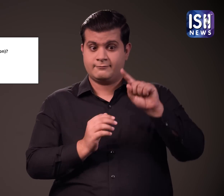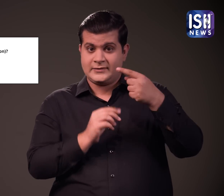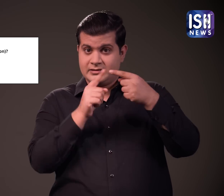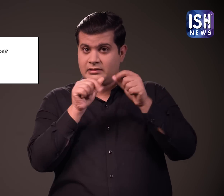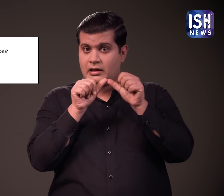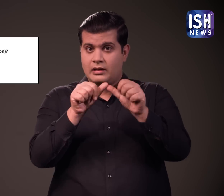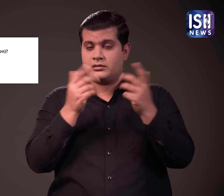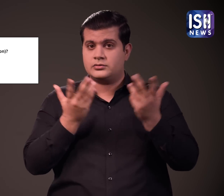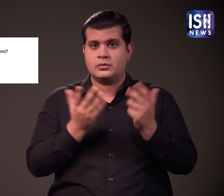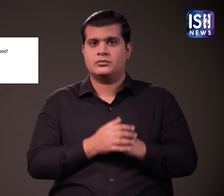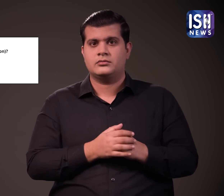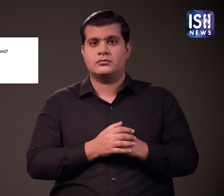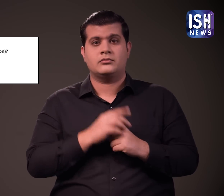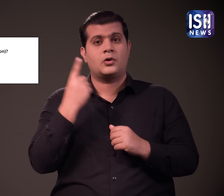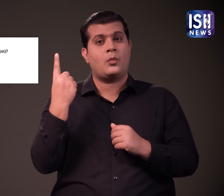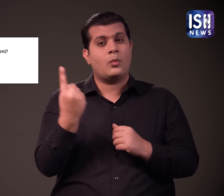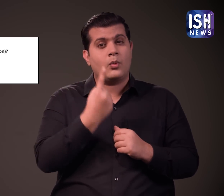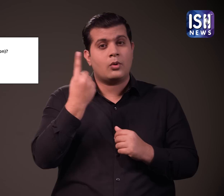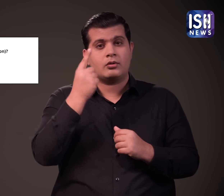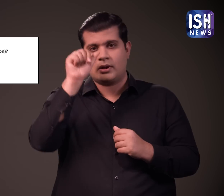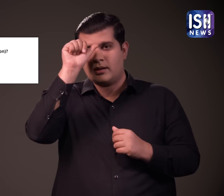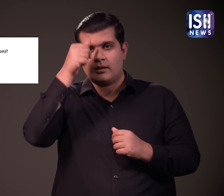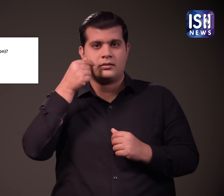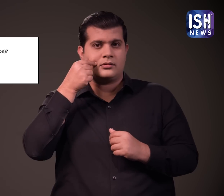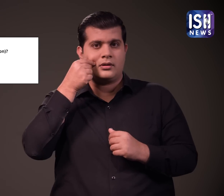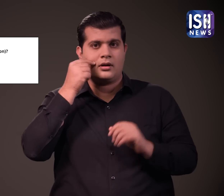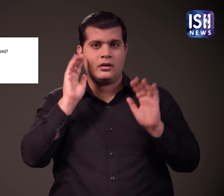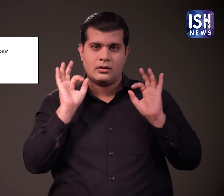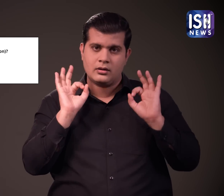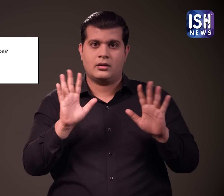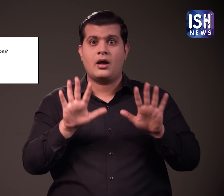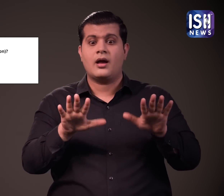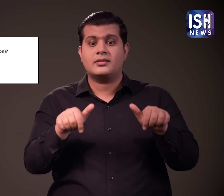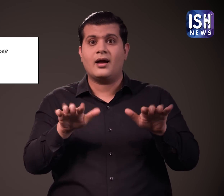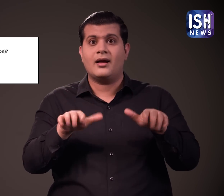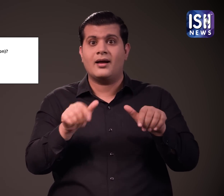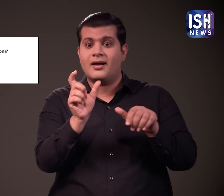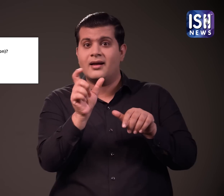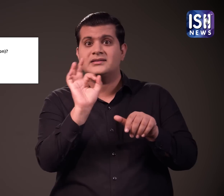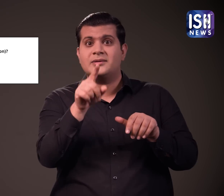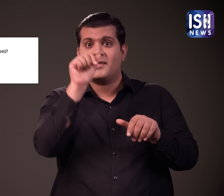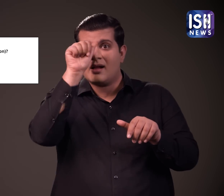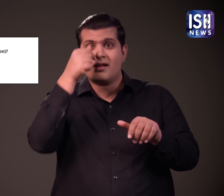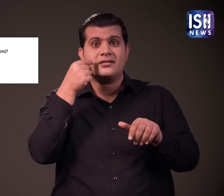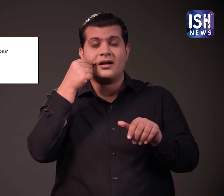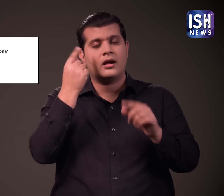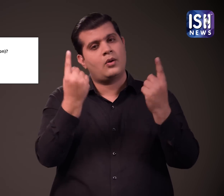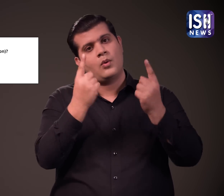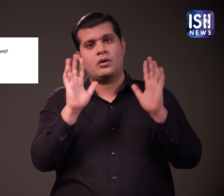(1.1) The scheme is applicable only for Indian Citizens.